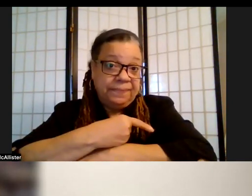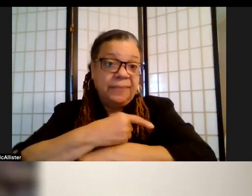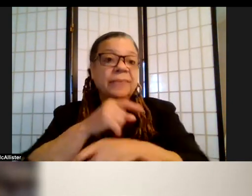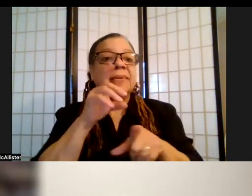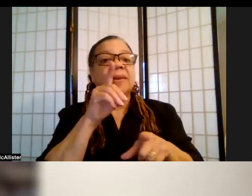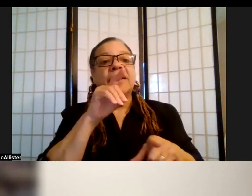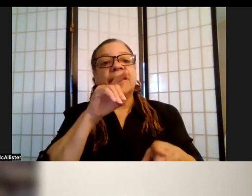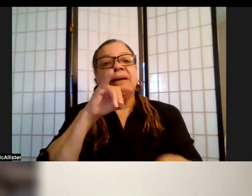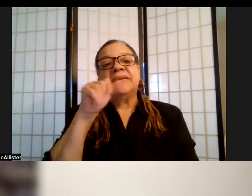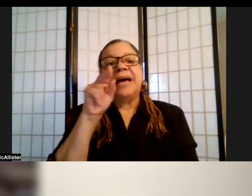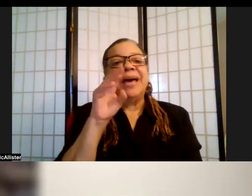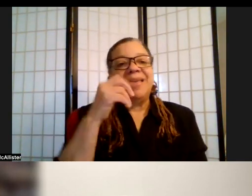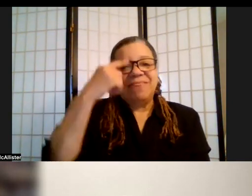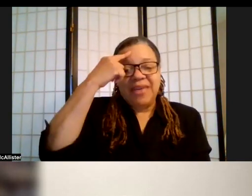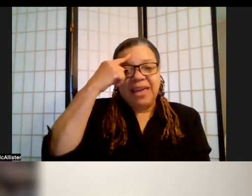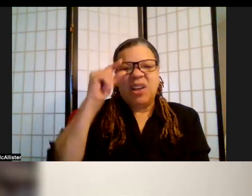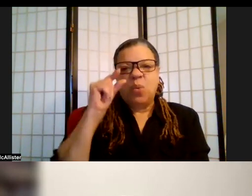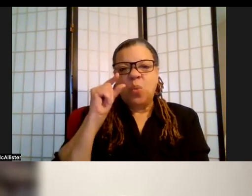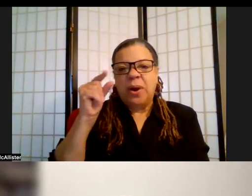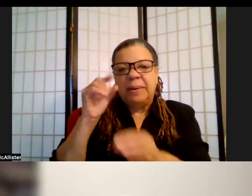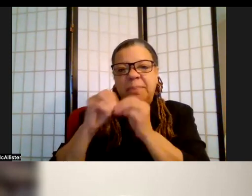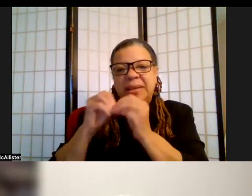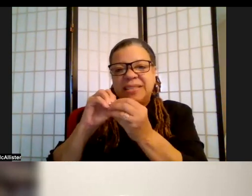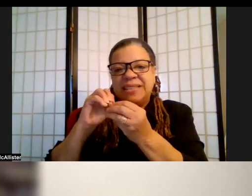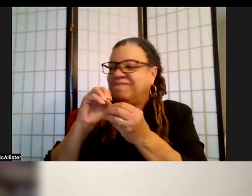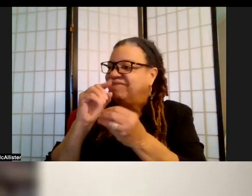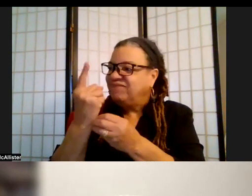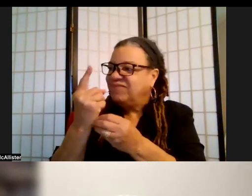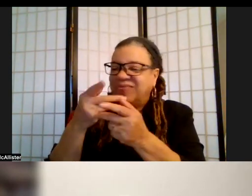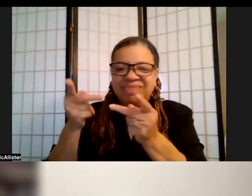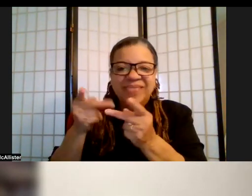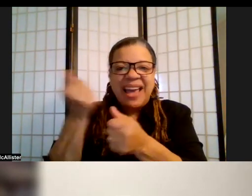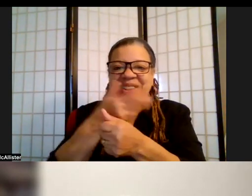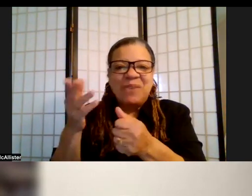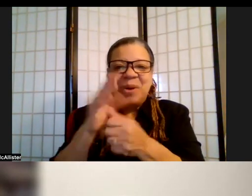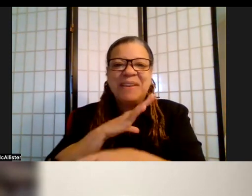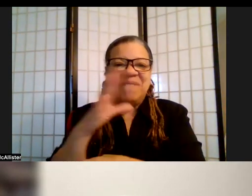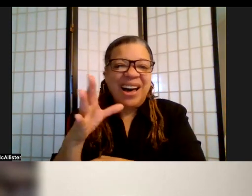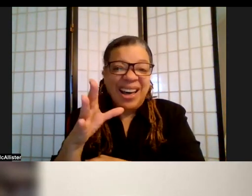to think if you take one piece, and fix that, everything will be fine. Wouldn't that be nice!